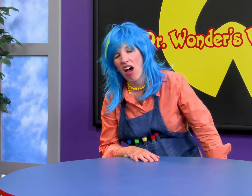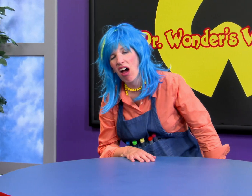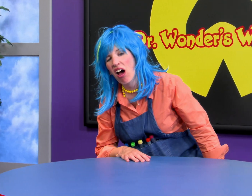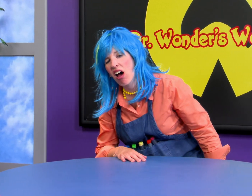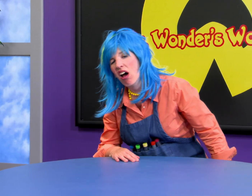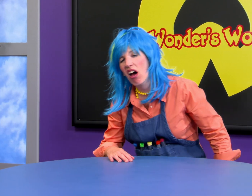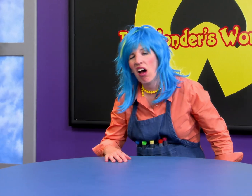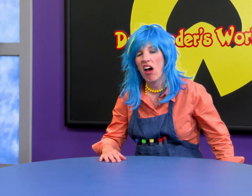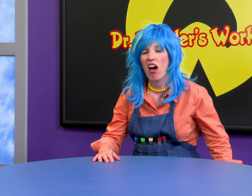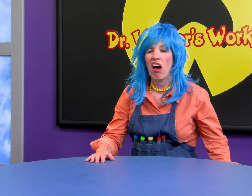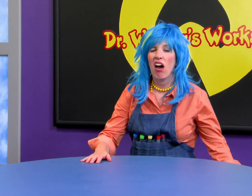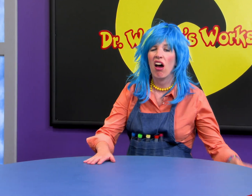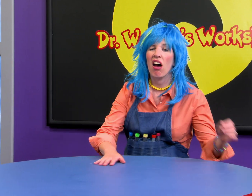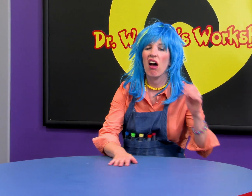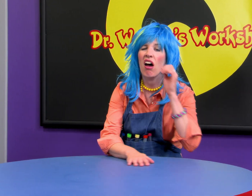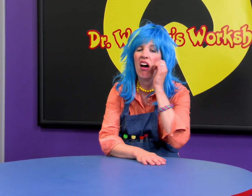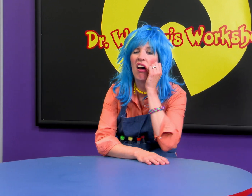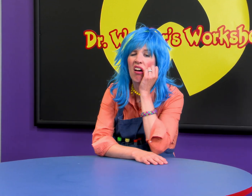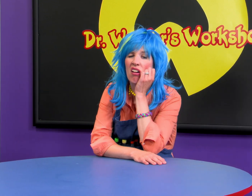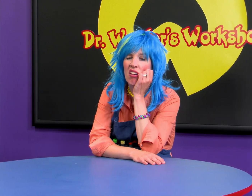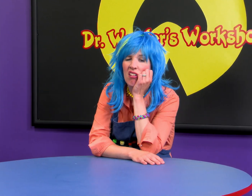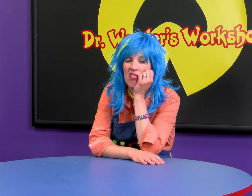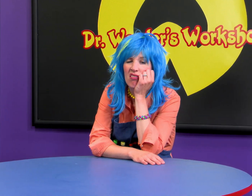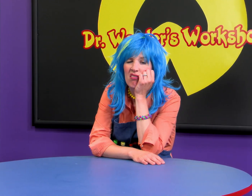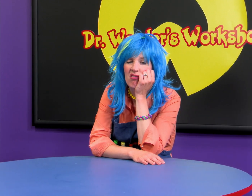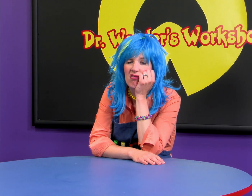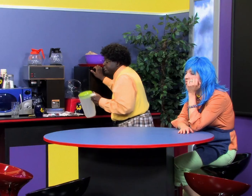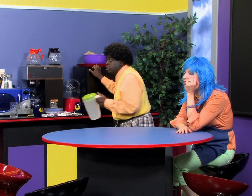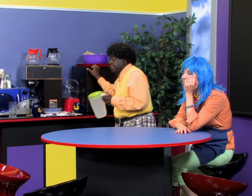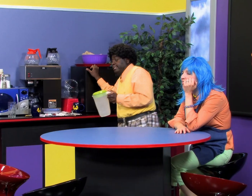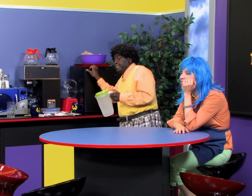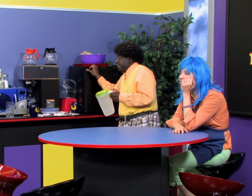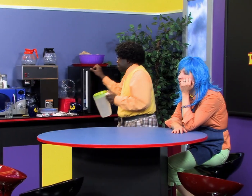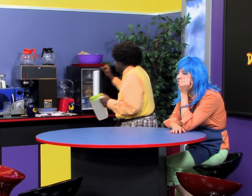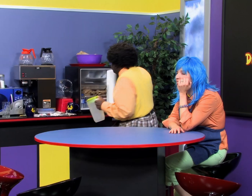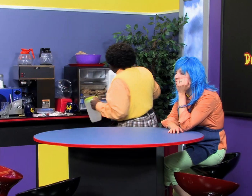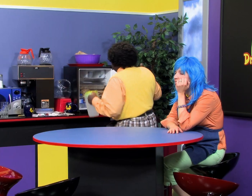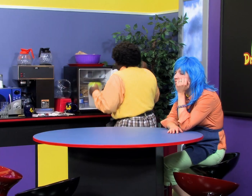OKAY. AHHH.